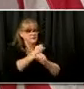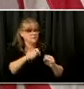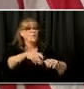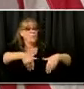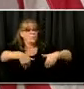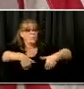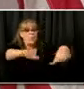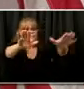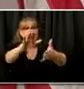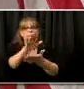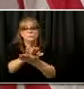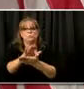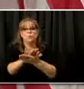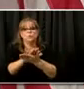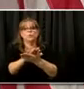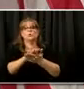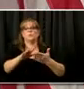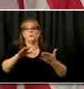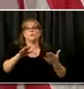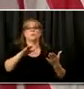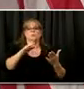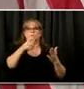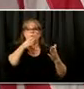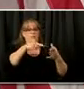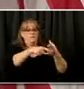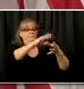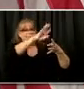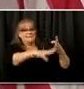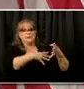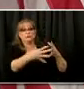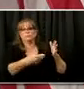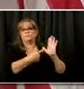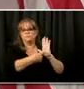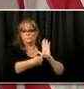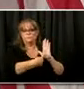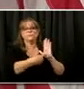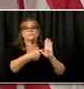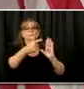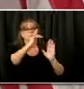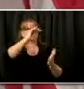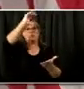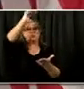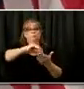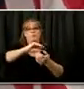the virus including cohorting for those who aren't this is not something that should be politicized